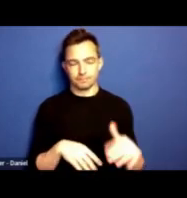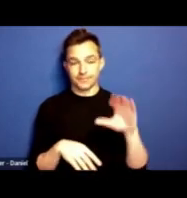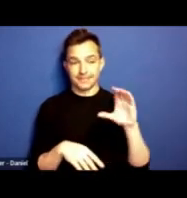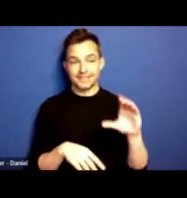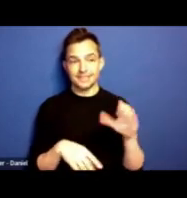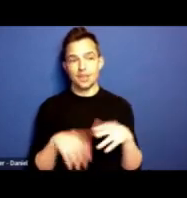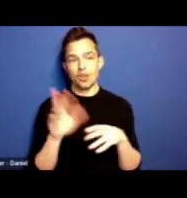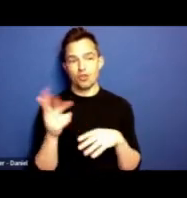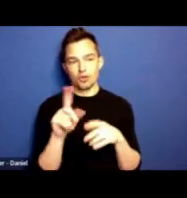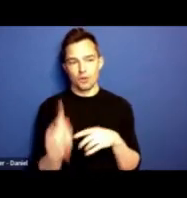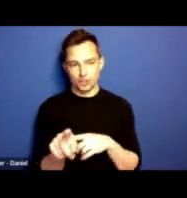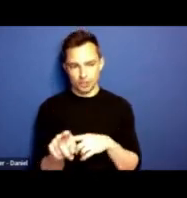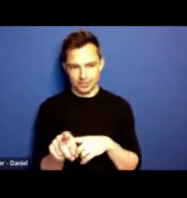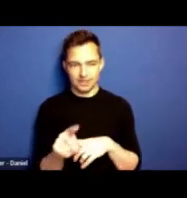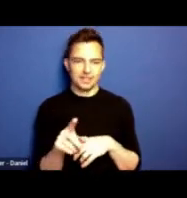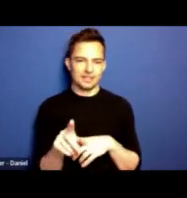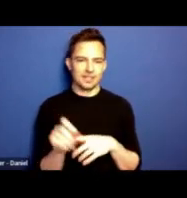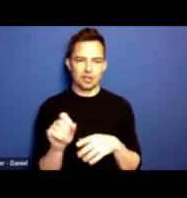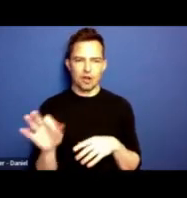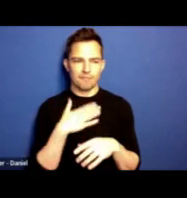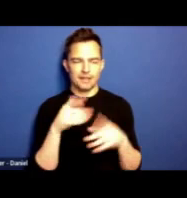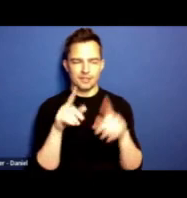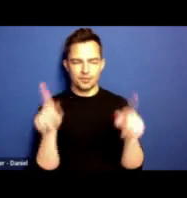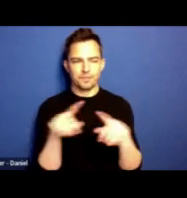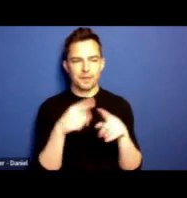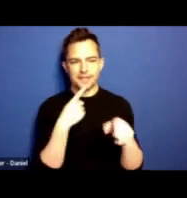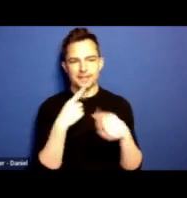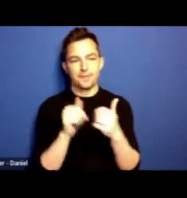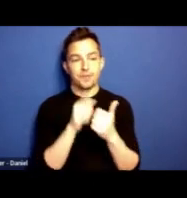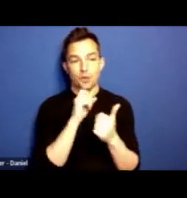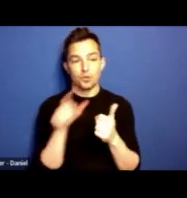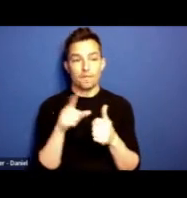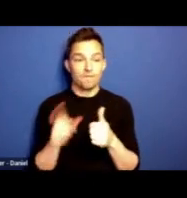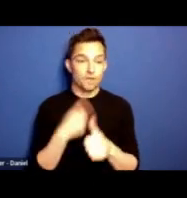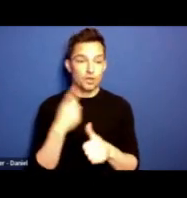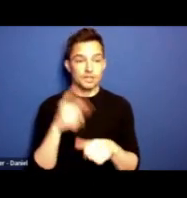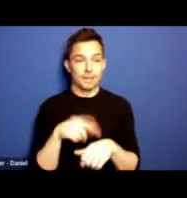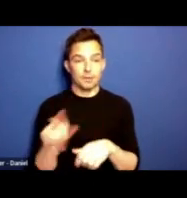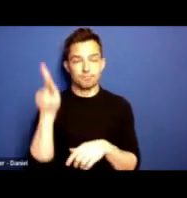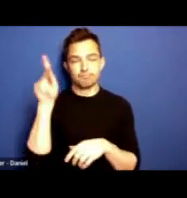question, which is a little off my screen, but it says How old were you the first time you were knocked out or lost